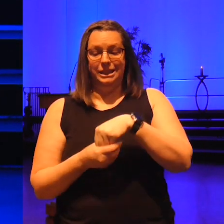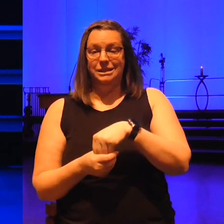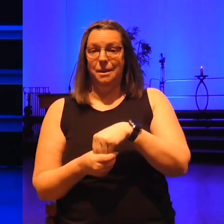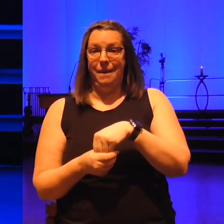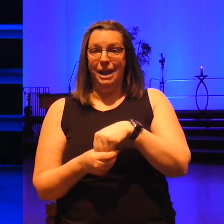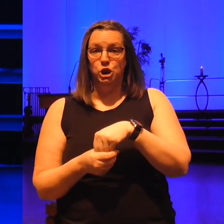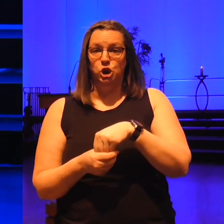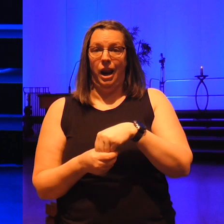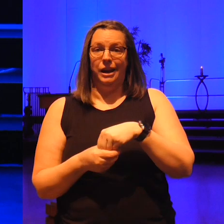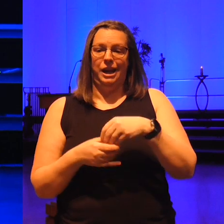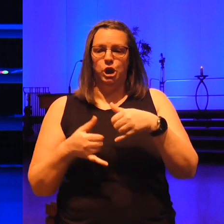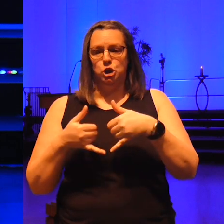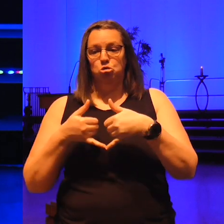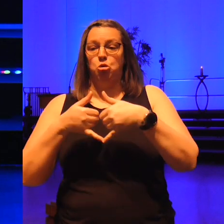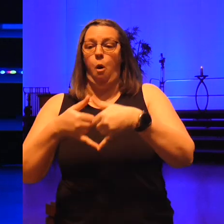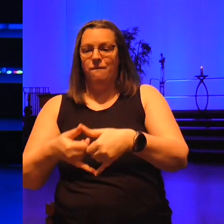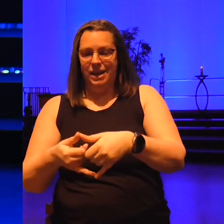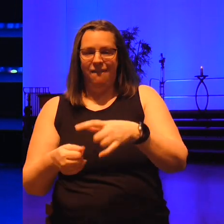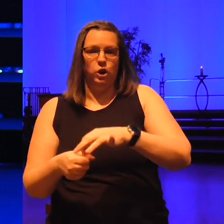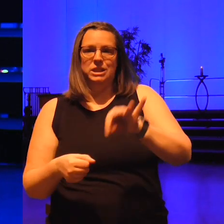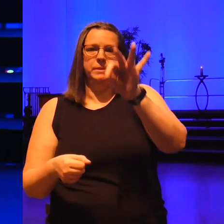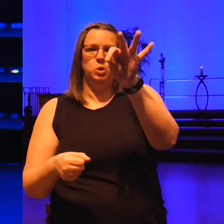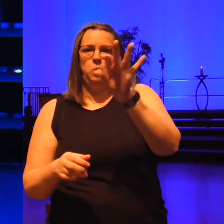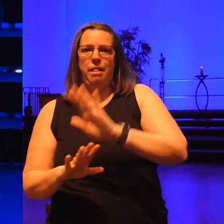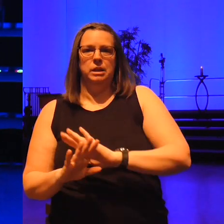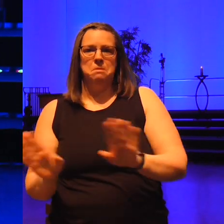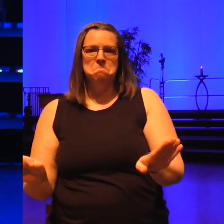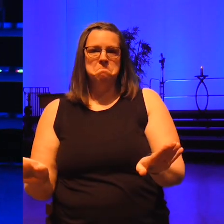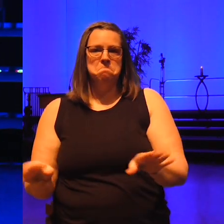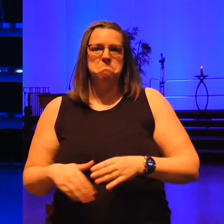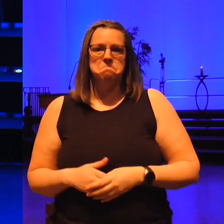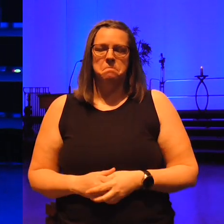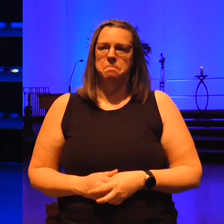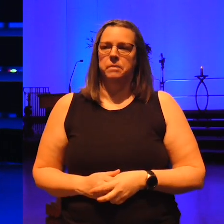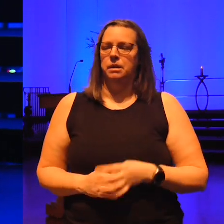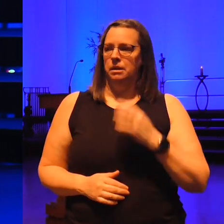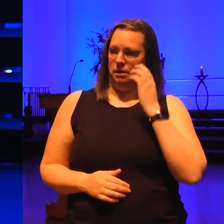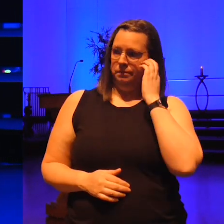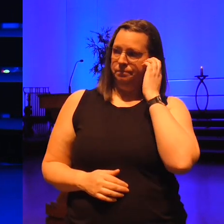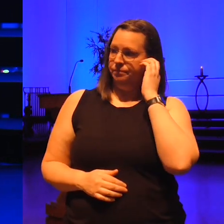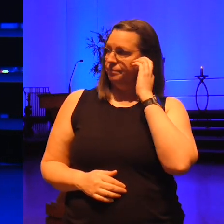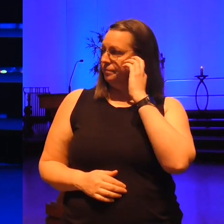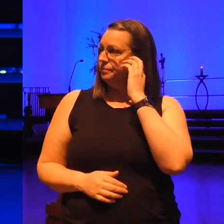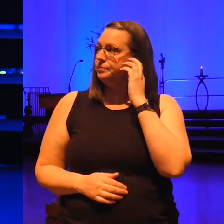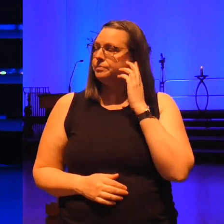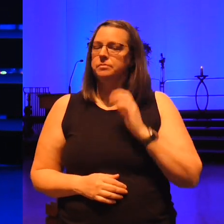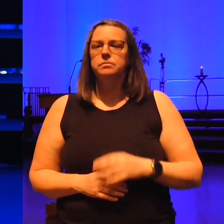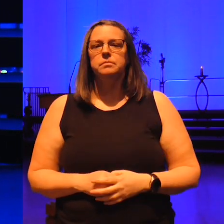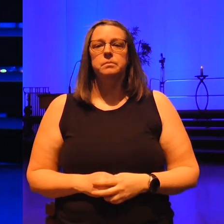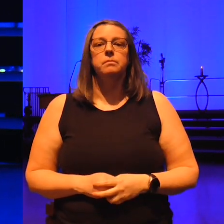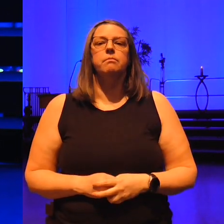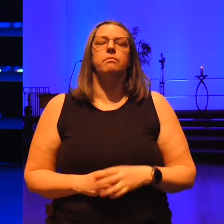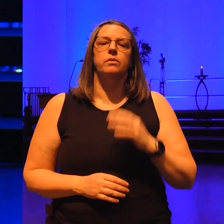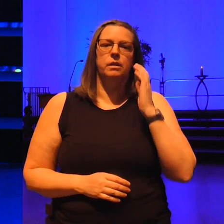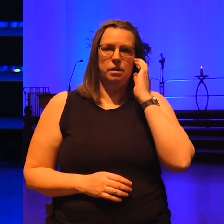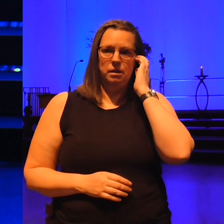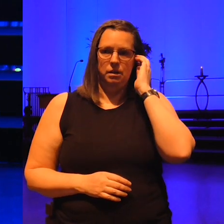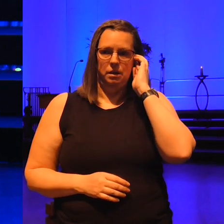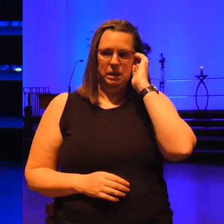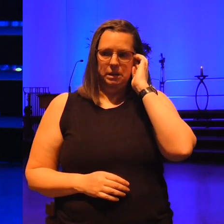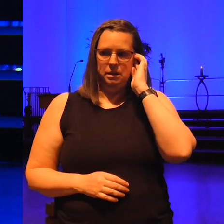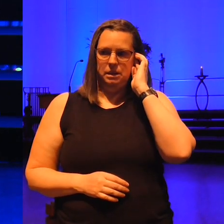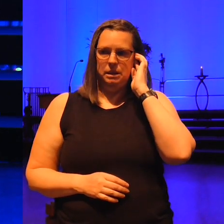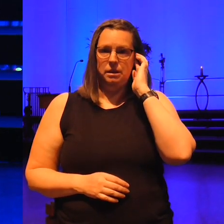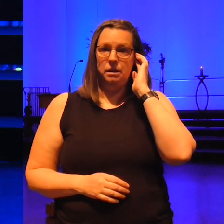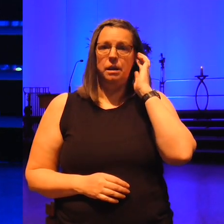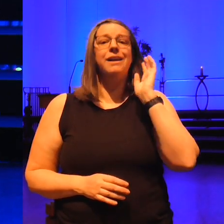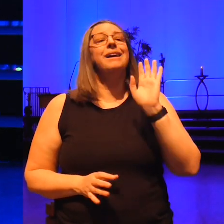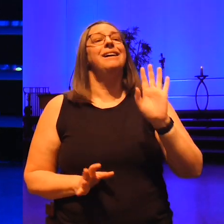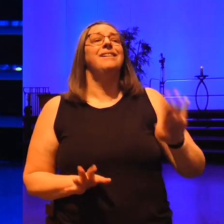spirituality honey I realize that I leave the C the kitchen a mess but I want you to